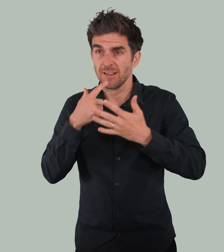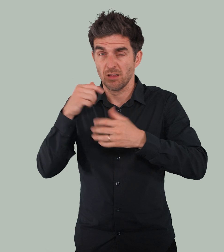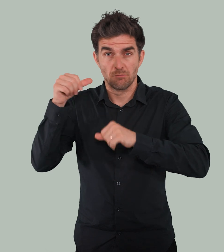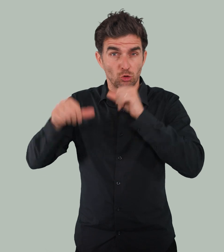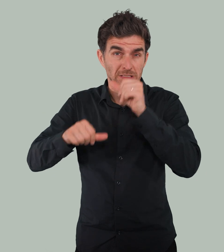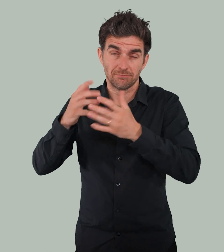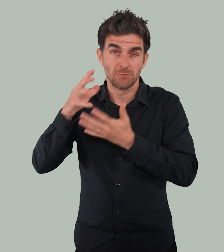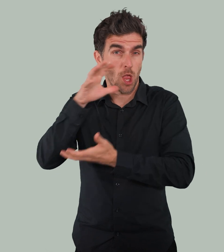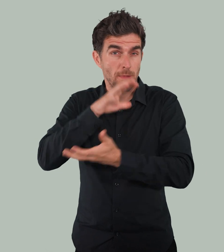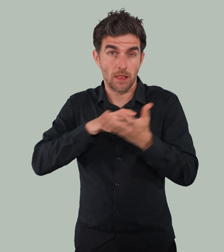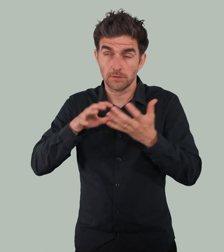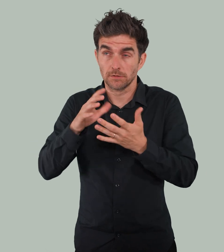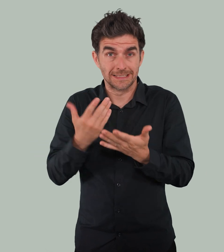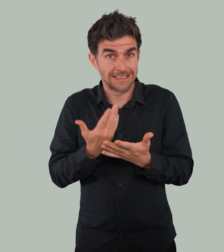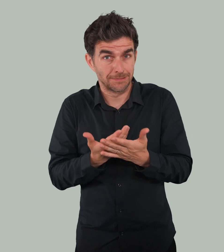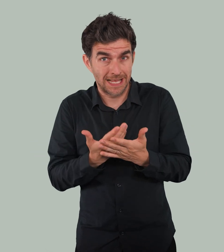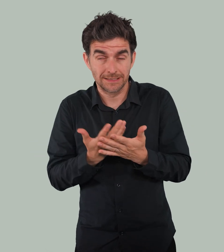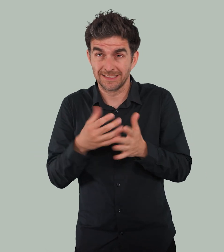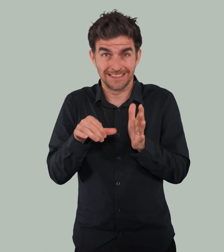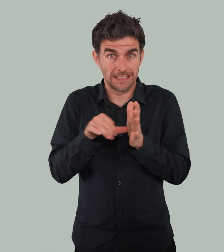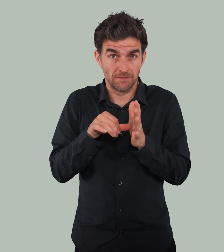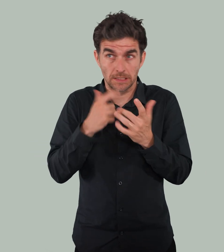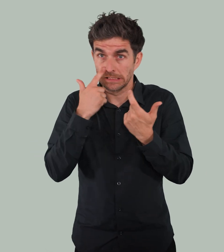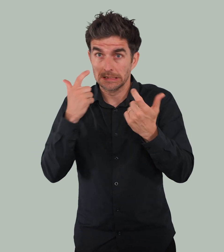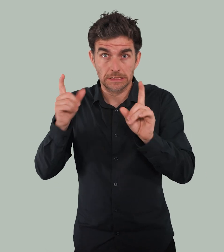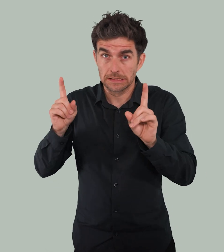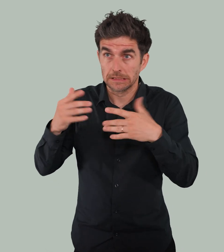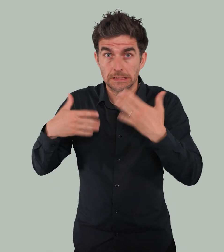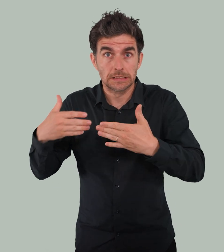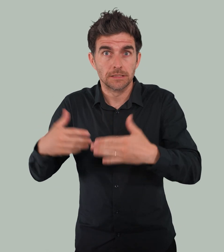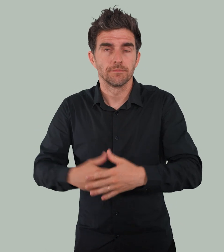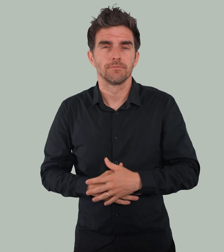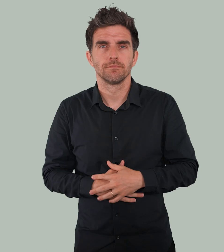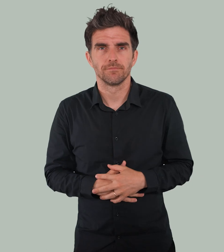Many describe the process as complex, demanding, and difficult to navigate.